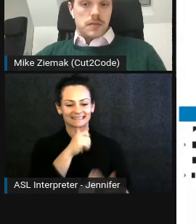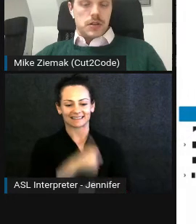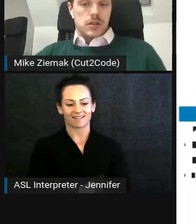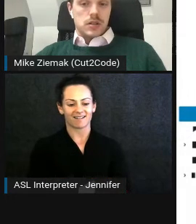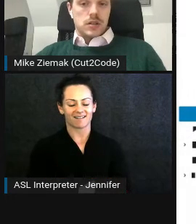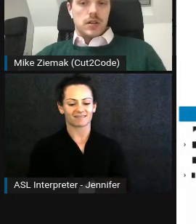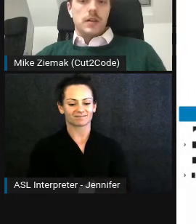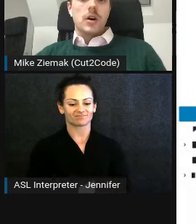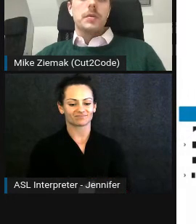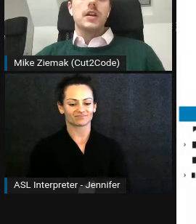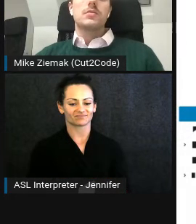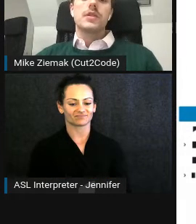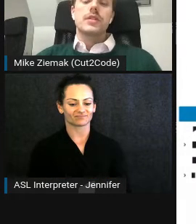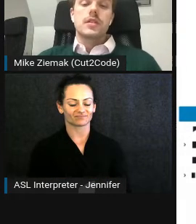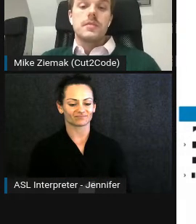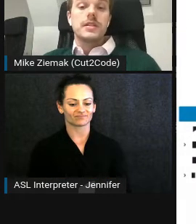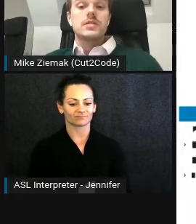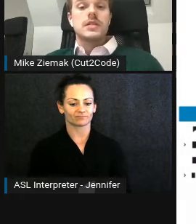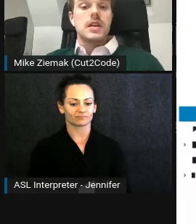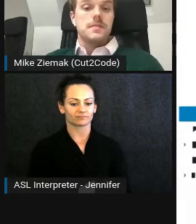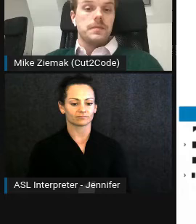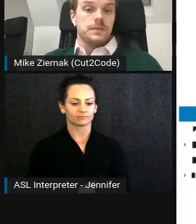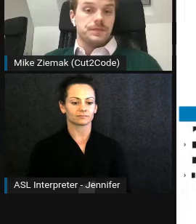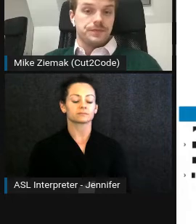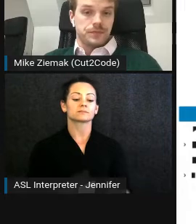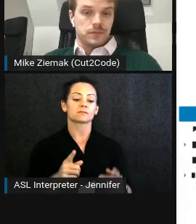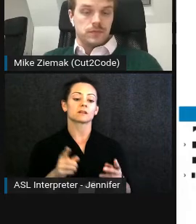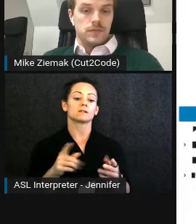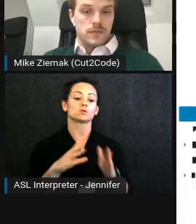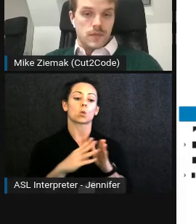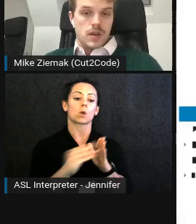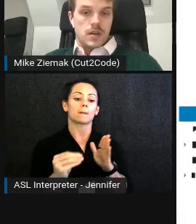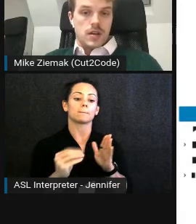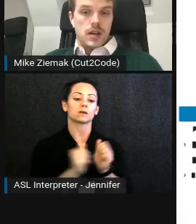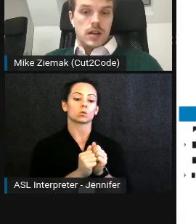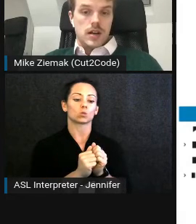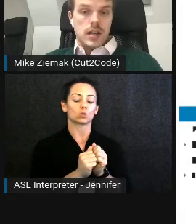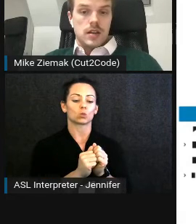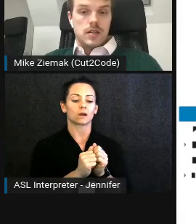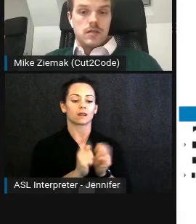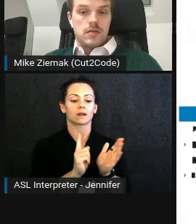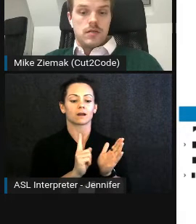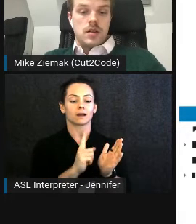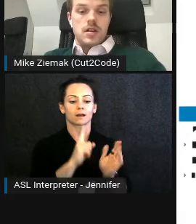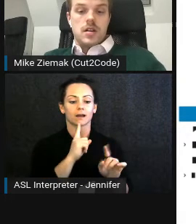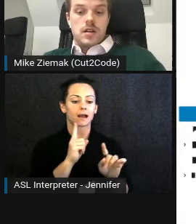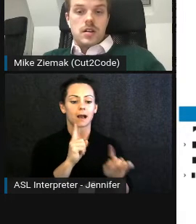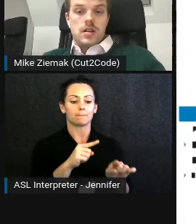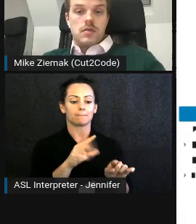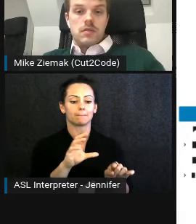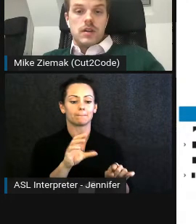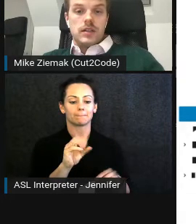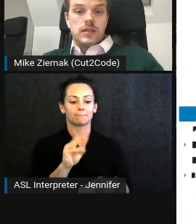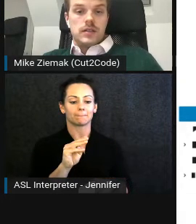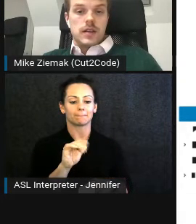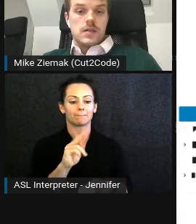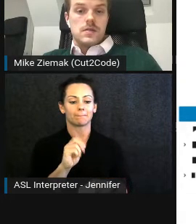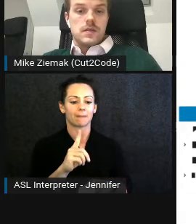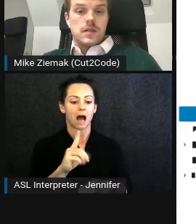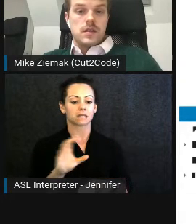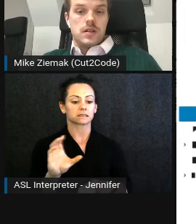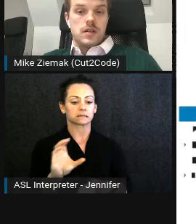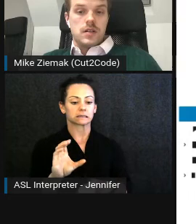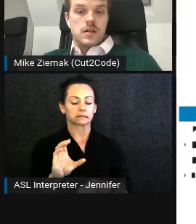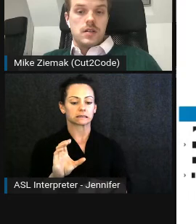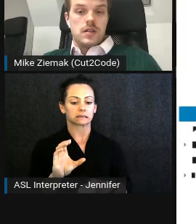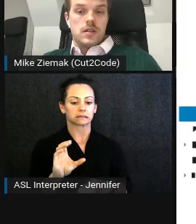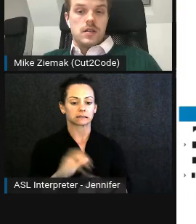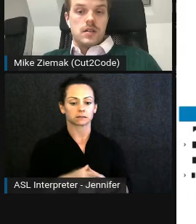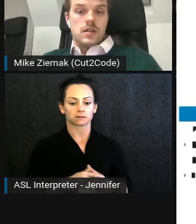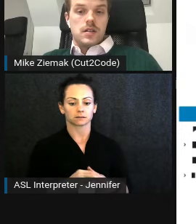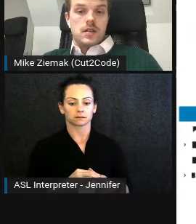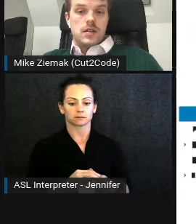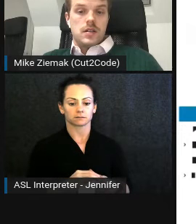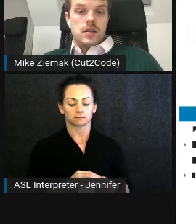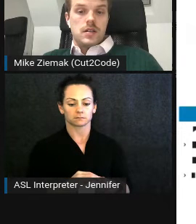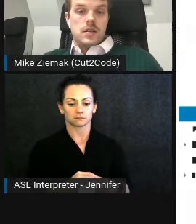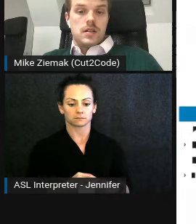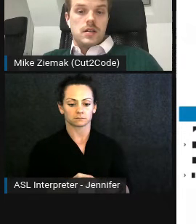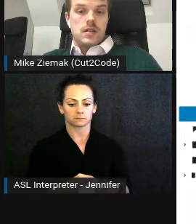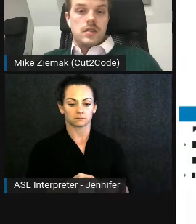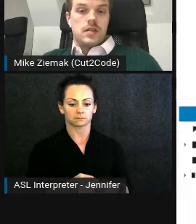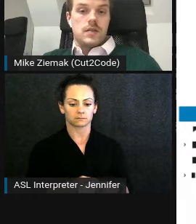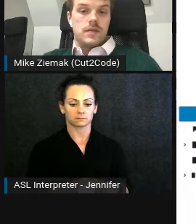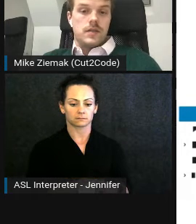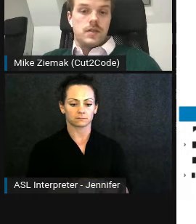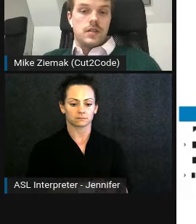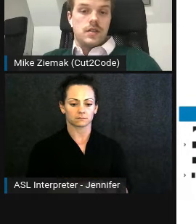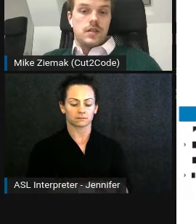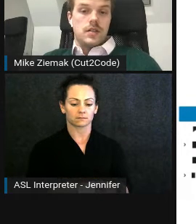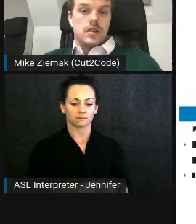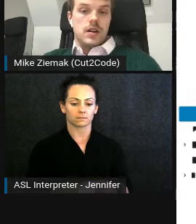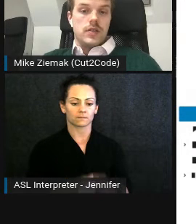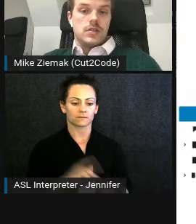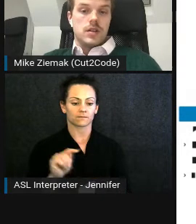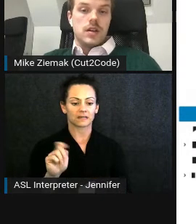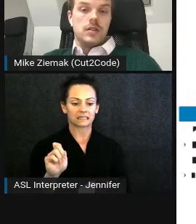Let me just copy with Command-C and link tel, this is going